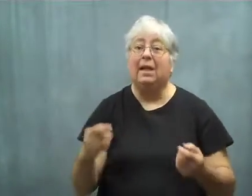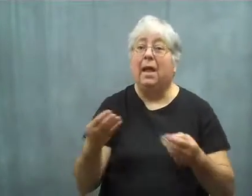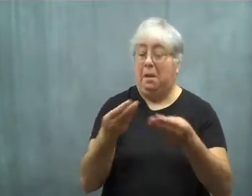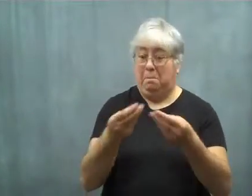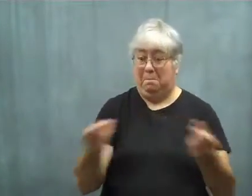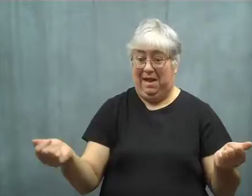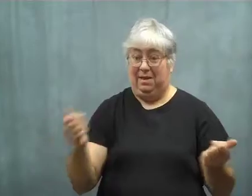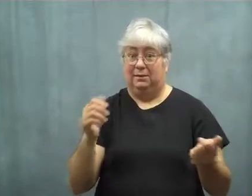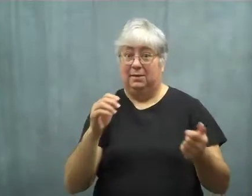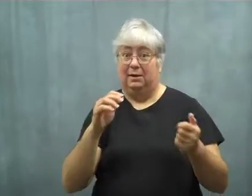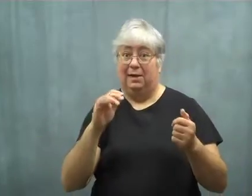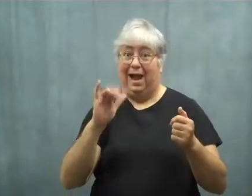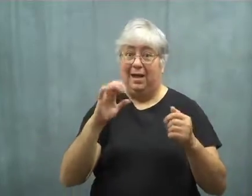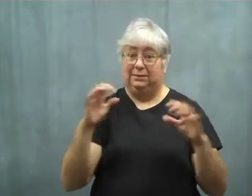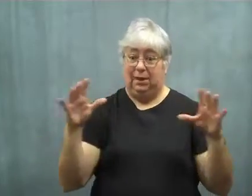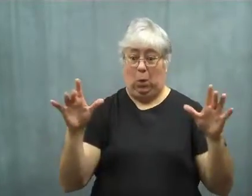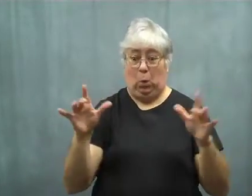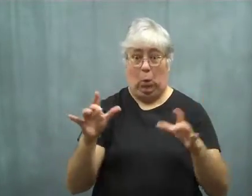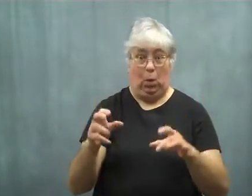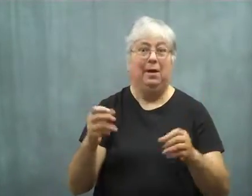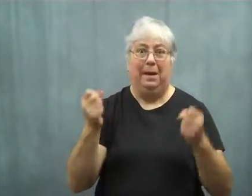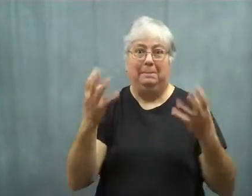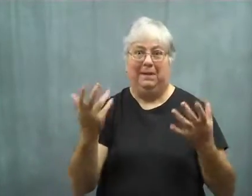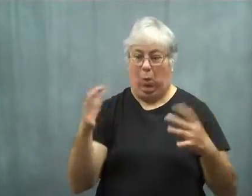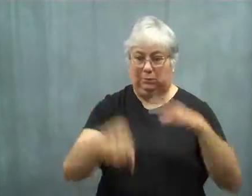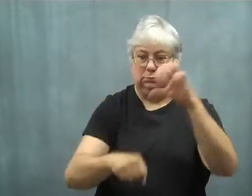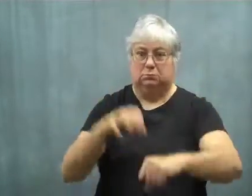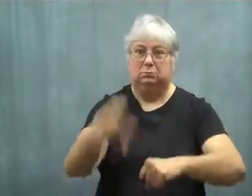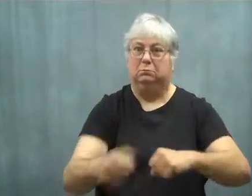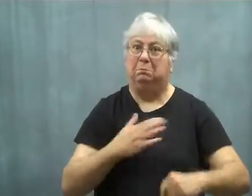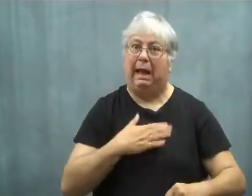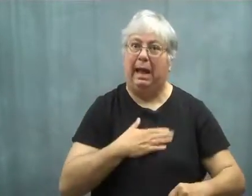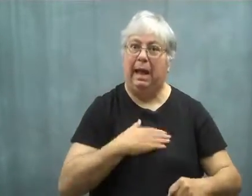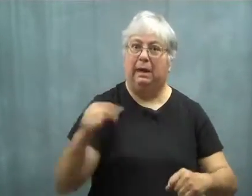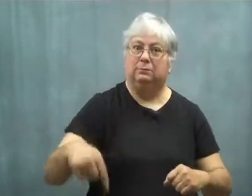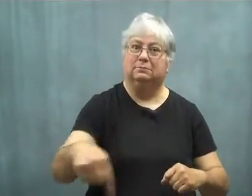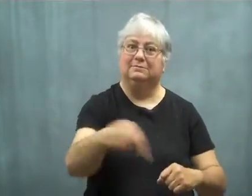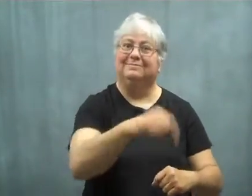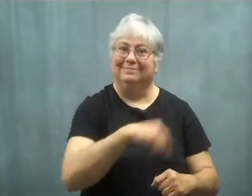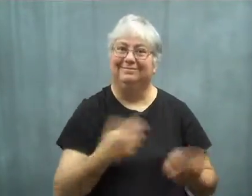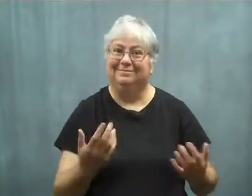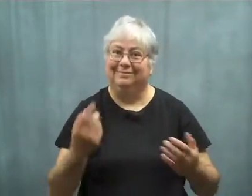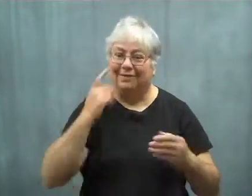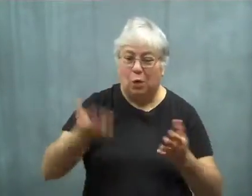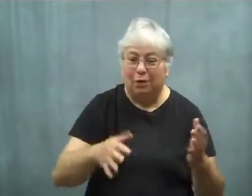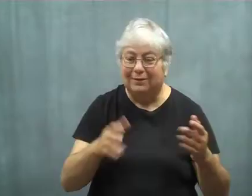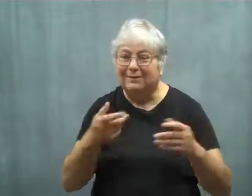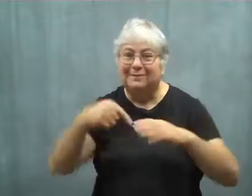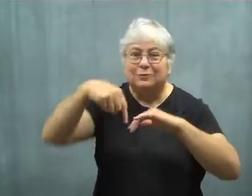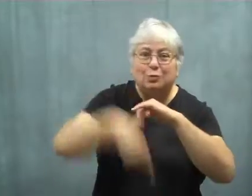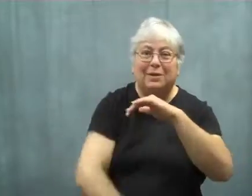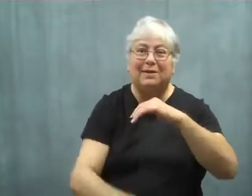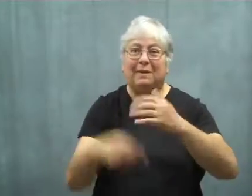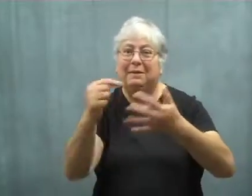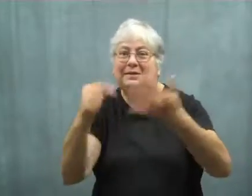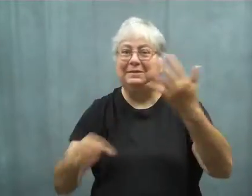Many want to claim the areas opened up by melting ice for drilling.